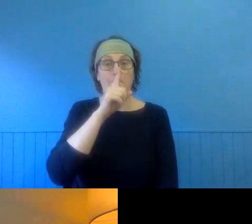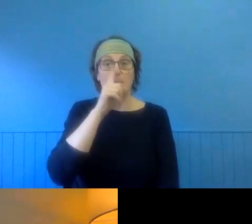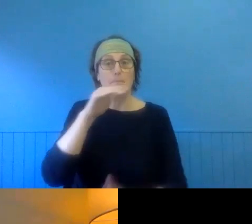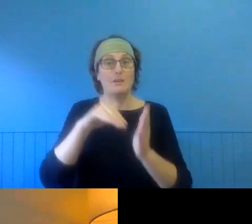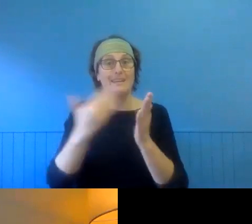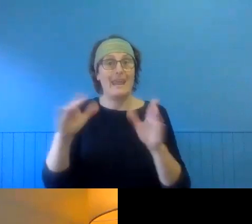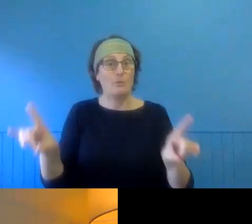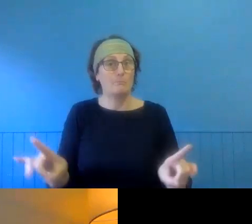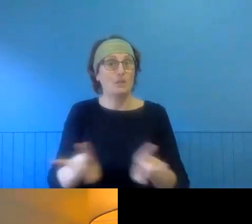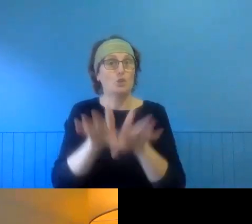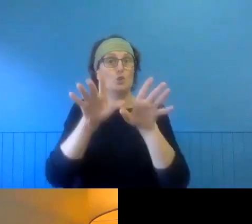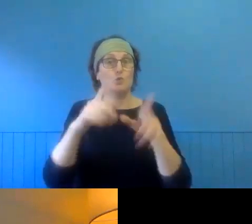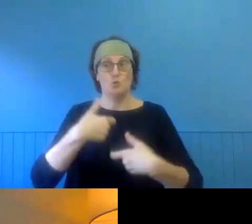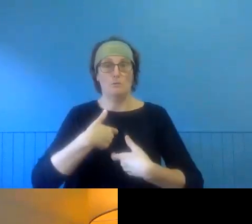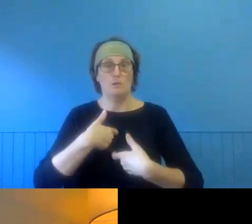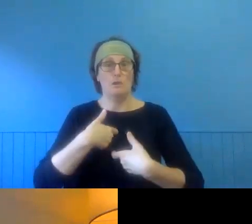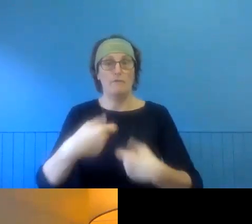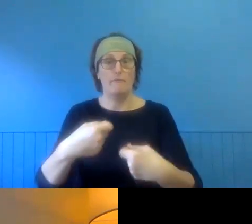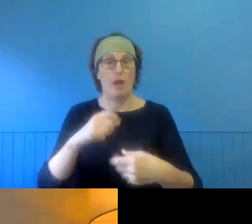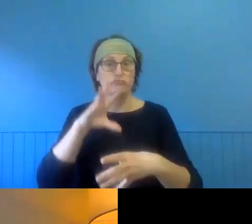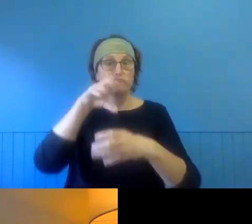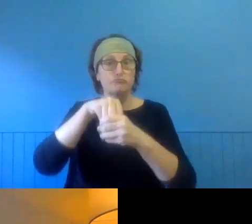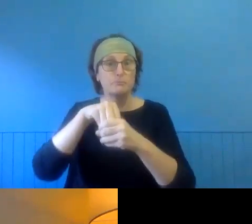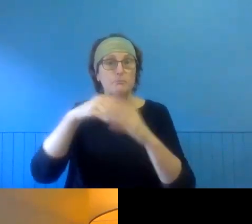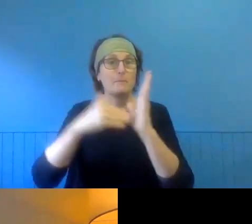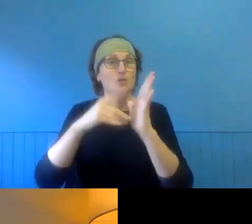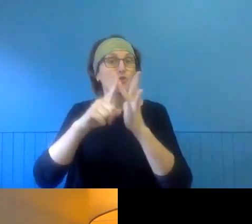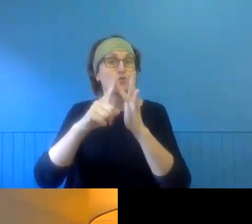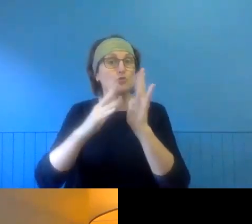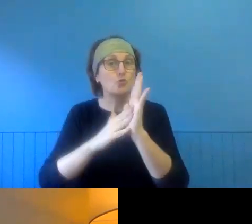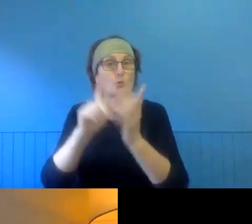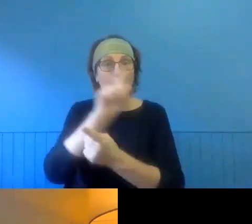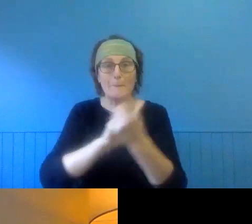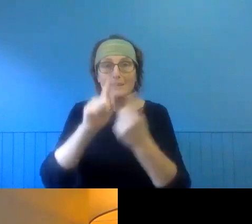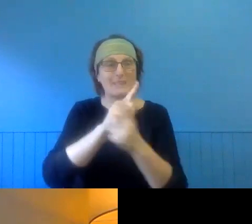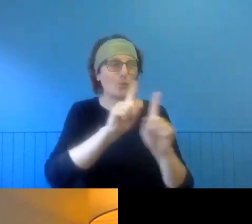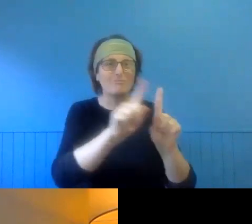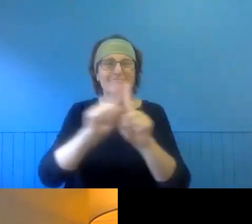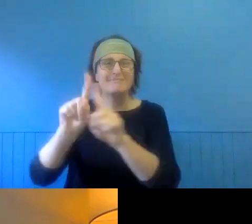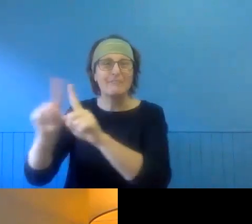invited to, through Zoom, all sorts of different platforms now,